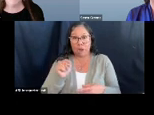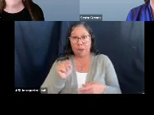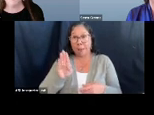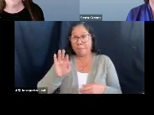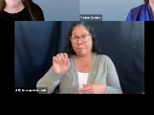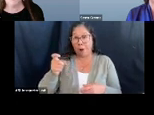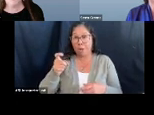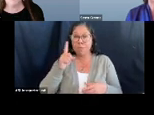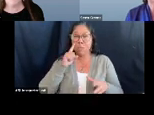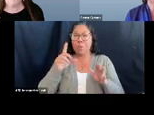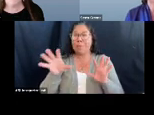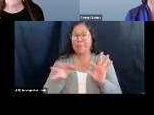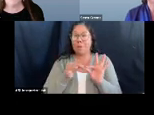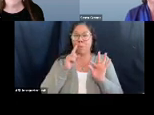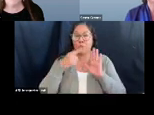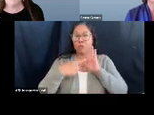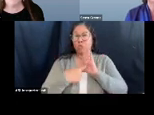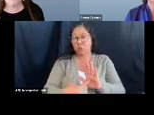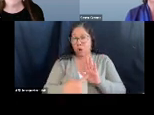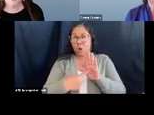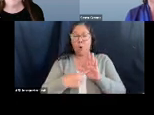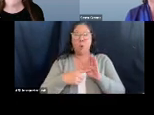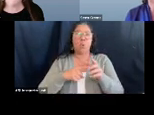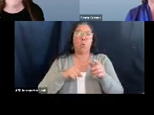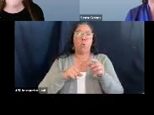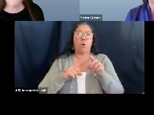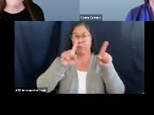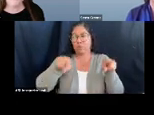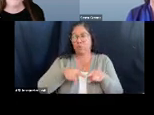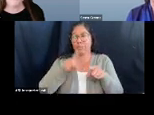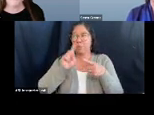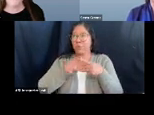be displayed on the screen toward the end of the session. and we hope you take the time to